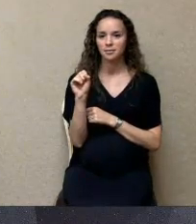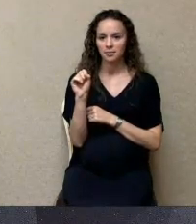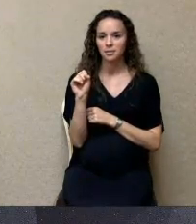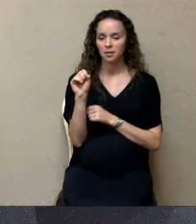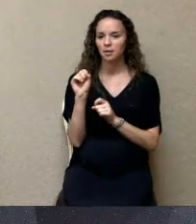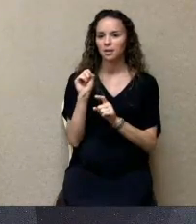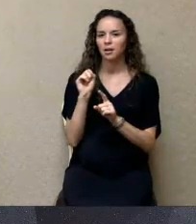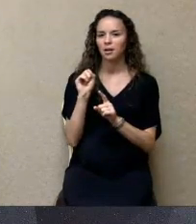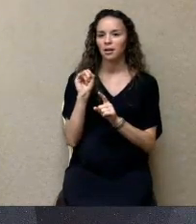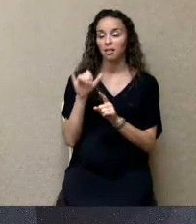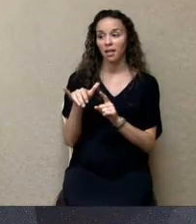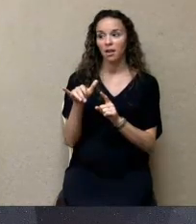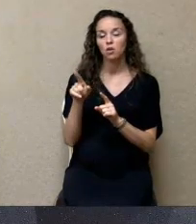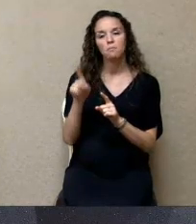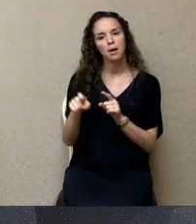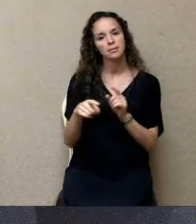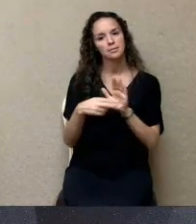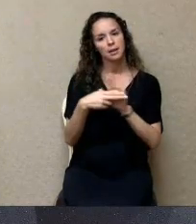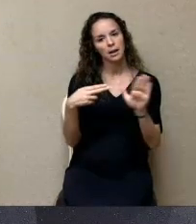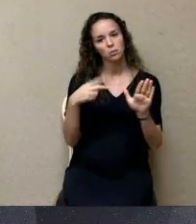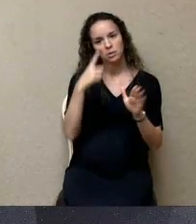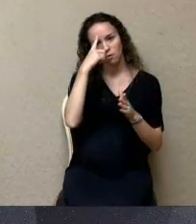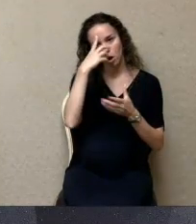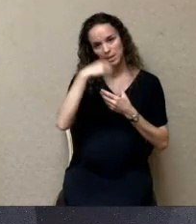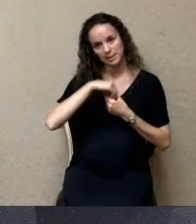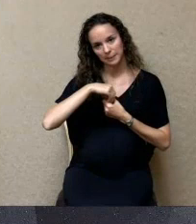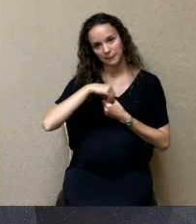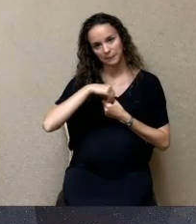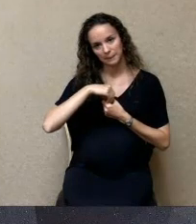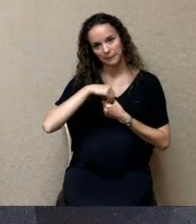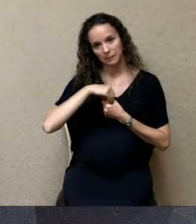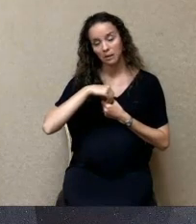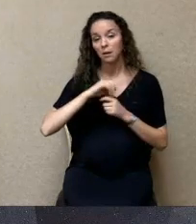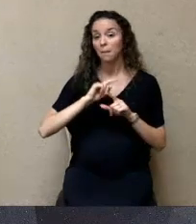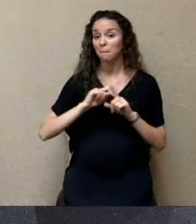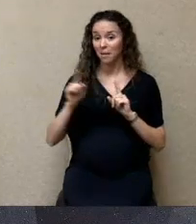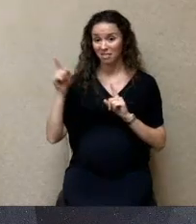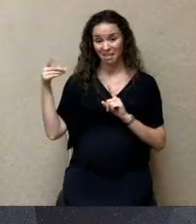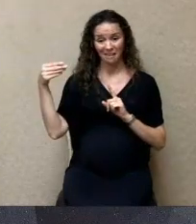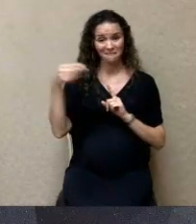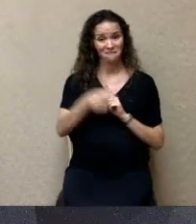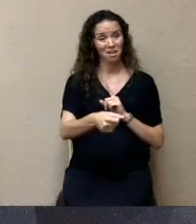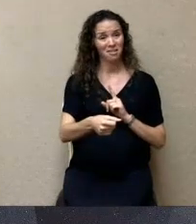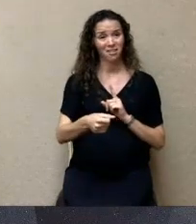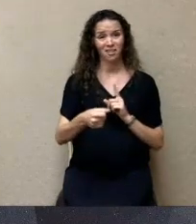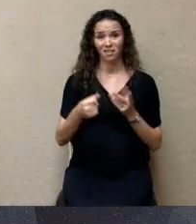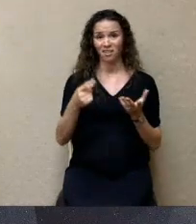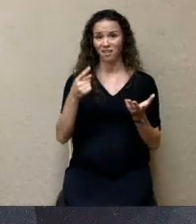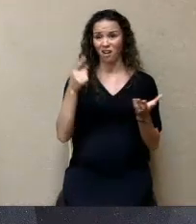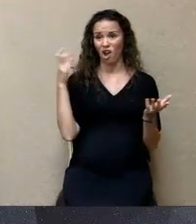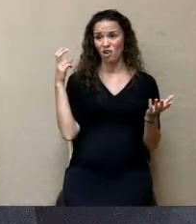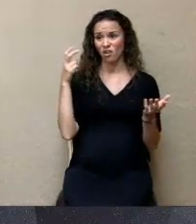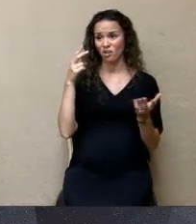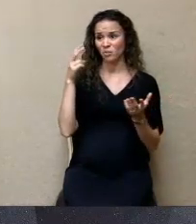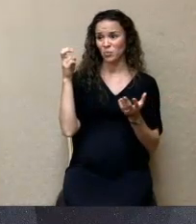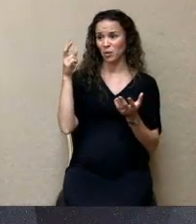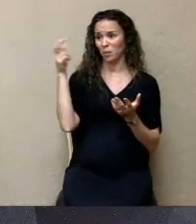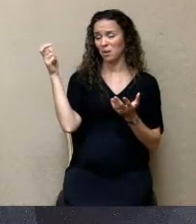You do have to have a diagnosis of autism, but they've funded hundreds of iPads throughout the state and